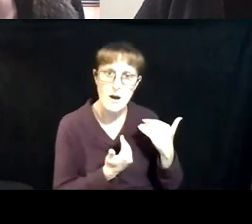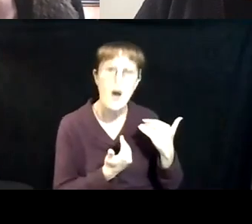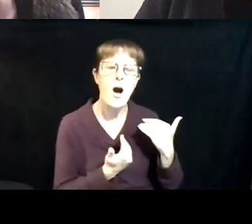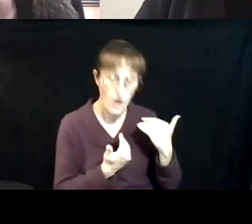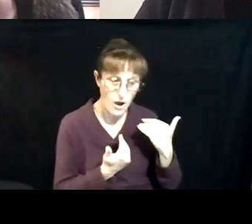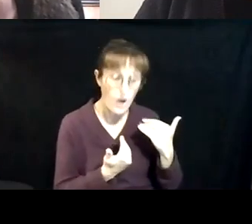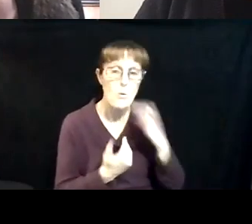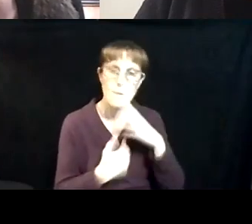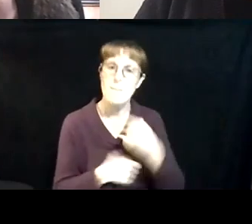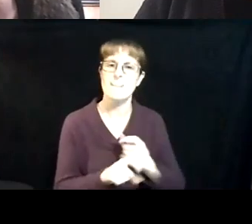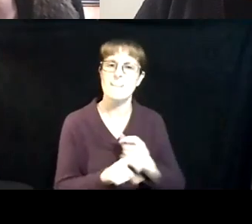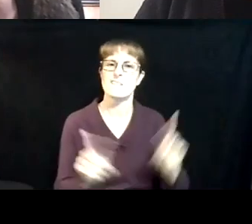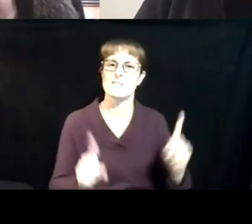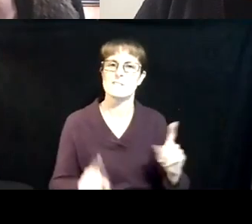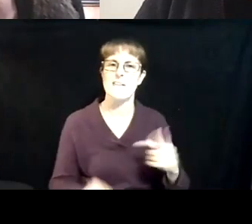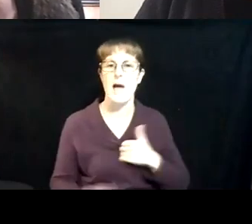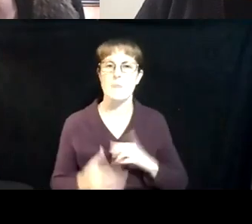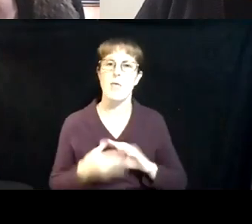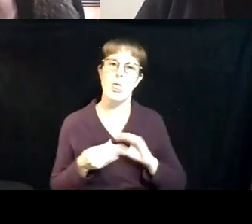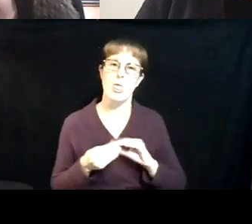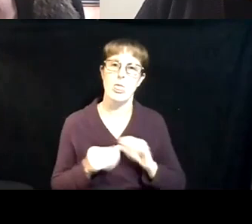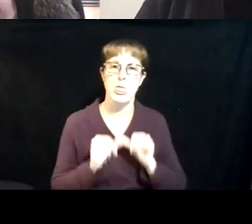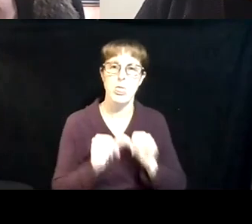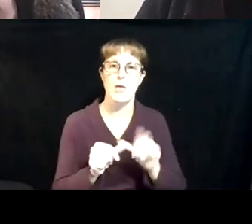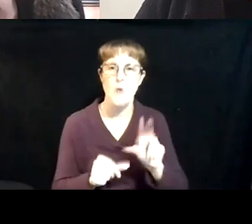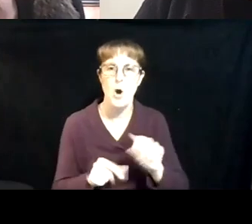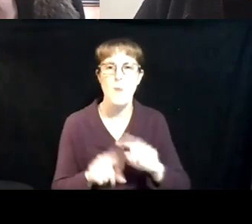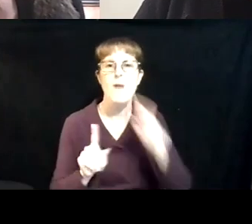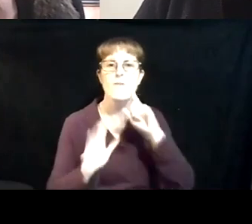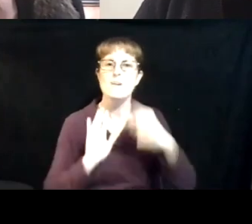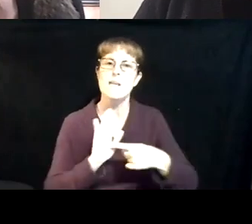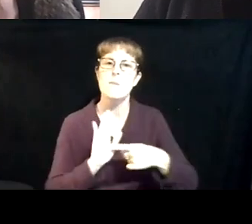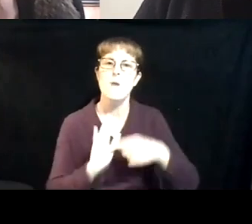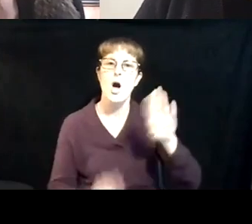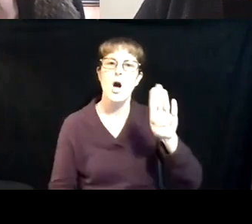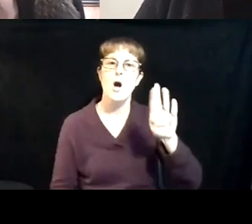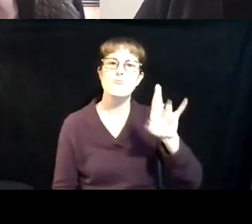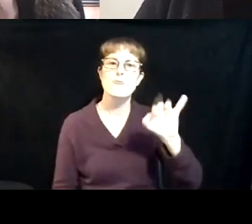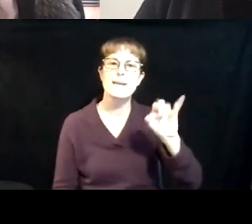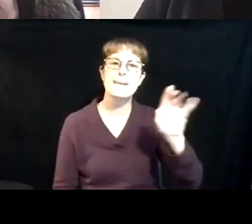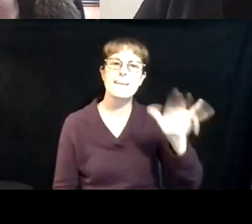but I just want to use the example of Britney Spears and the guardianship process to say,